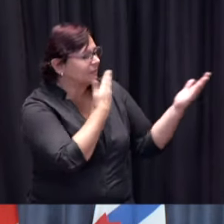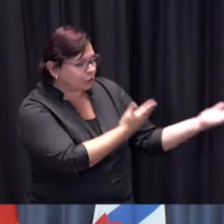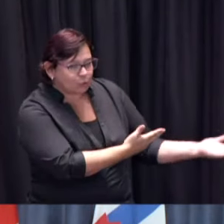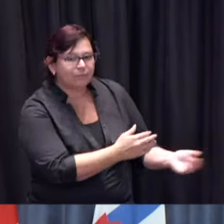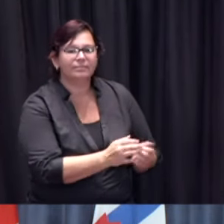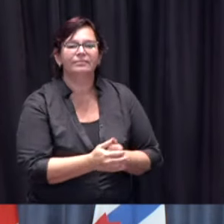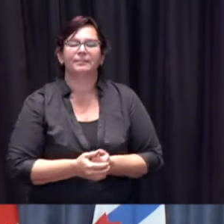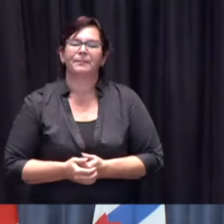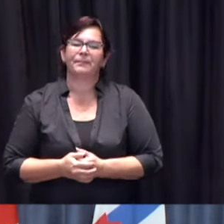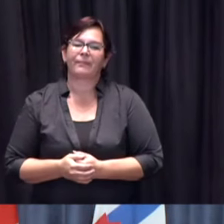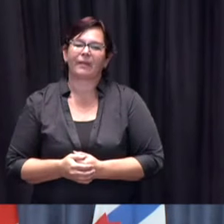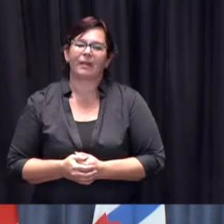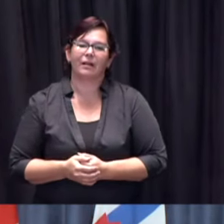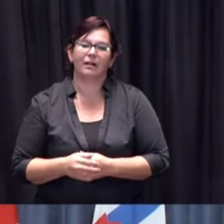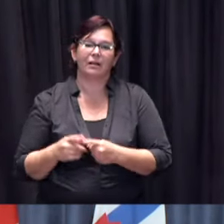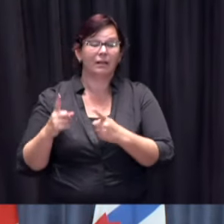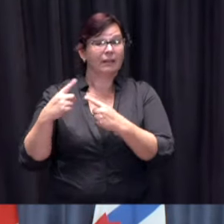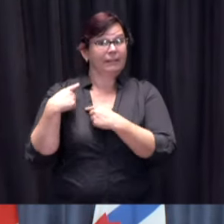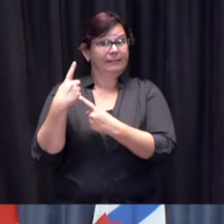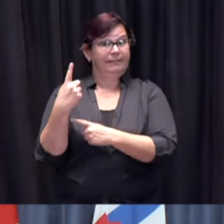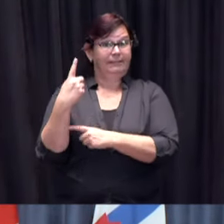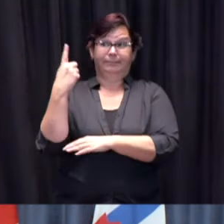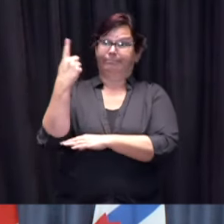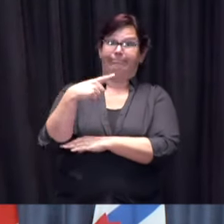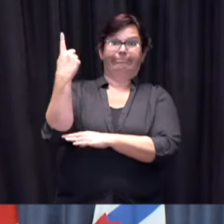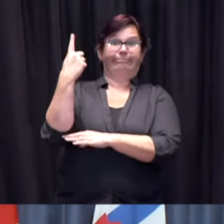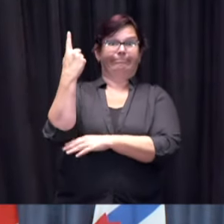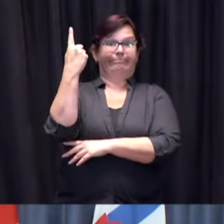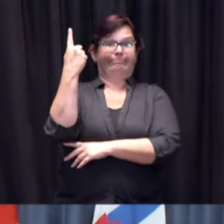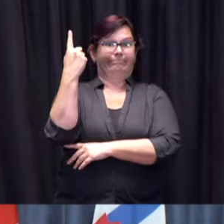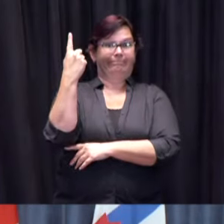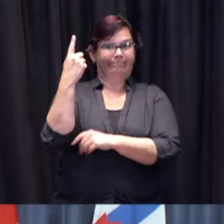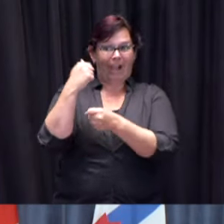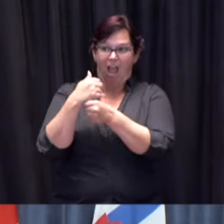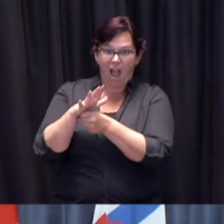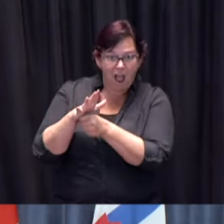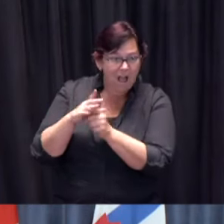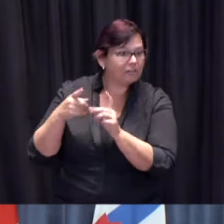Since day one we committed to two things in regards to COVID-19.